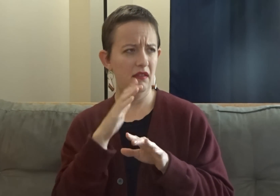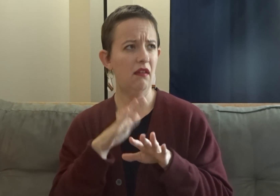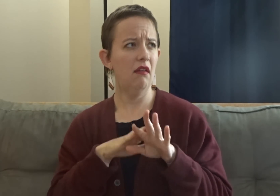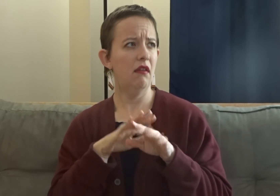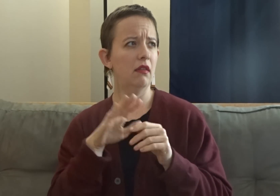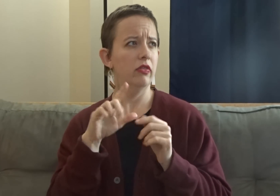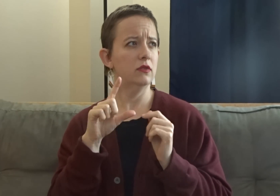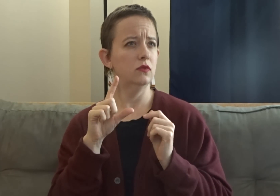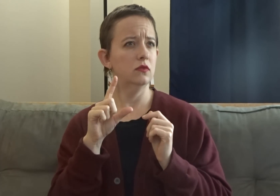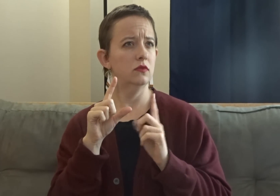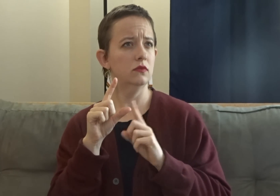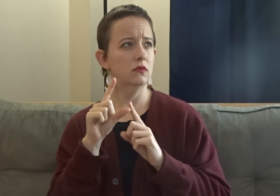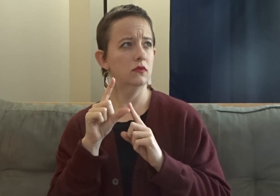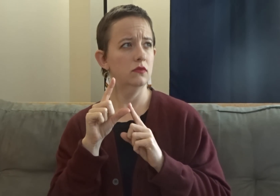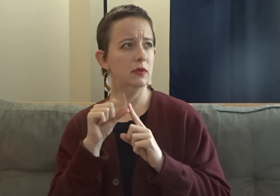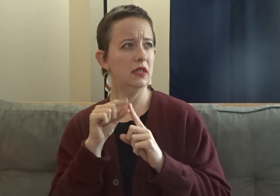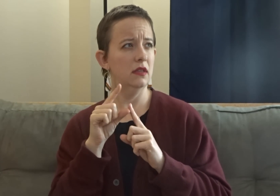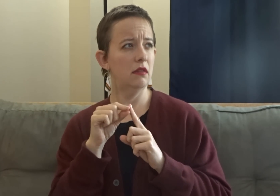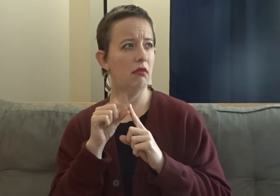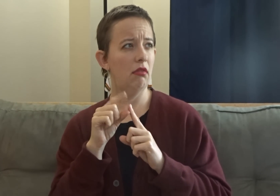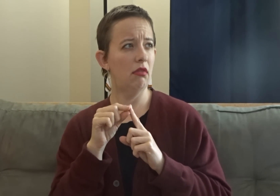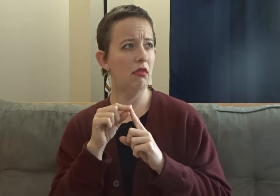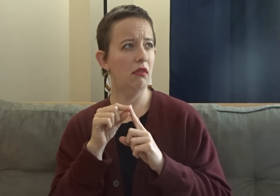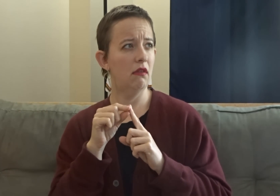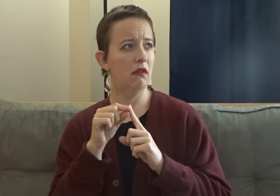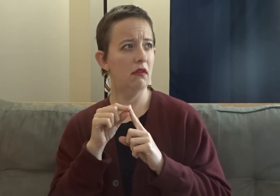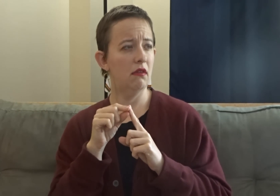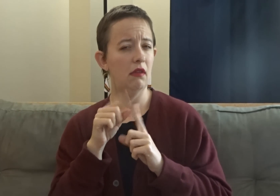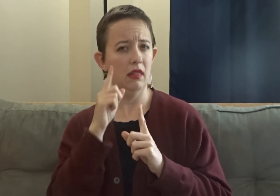and I think that should be... think.. the 20th